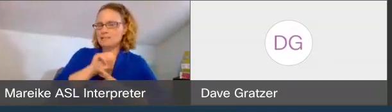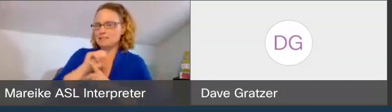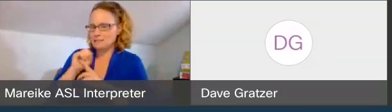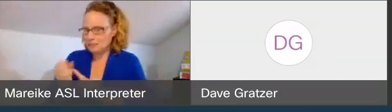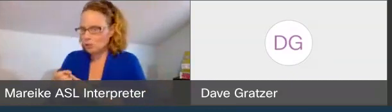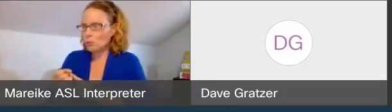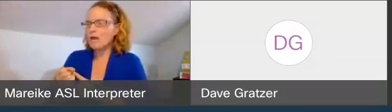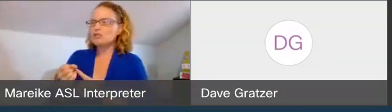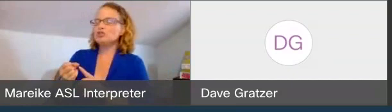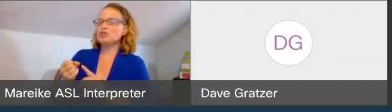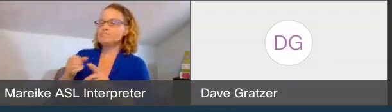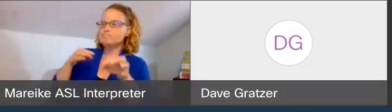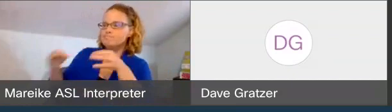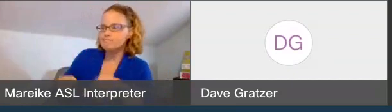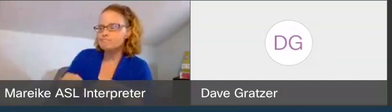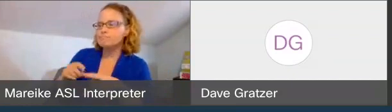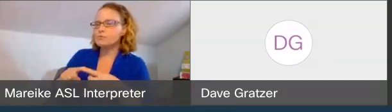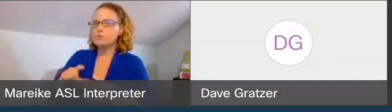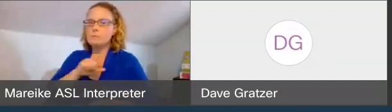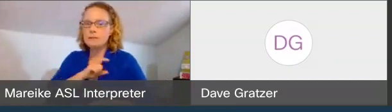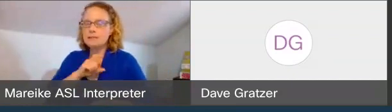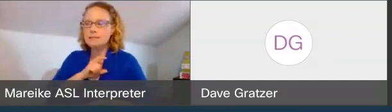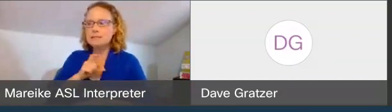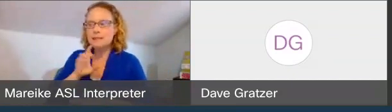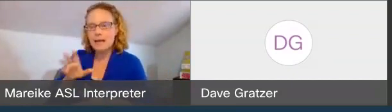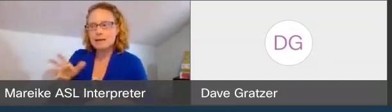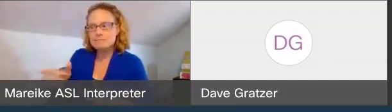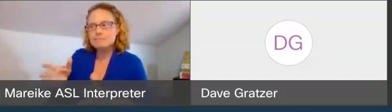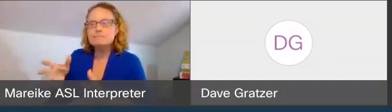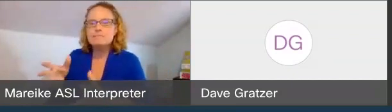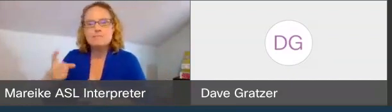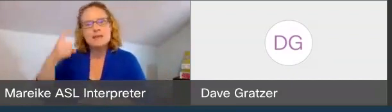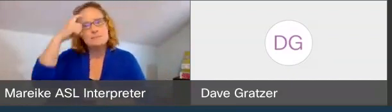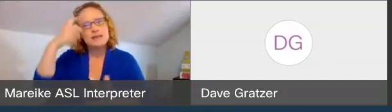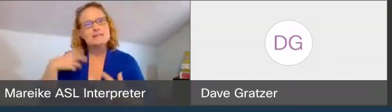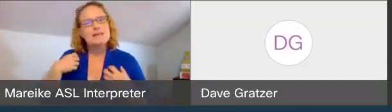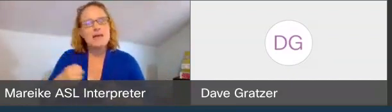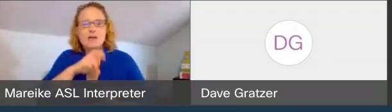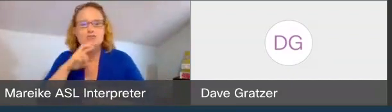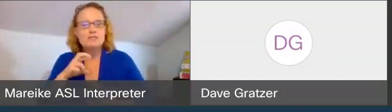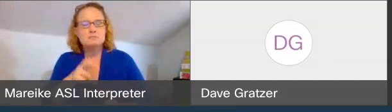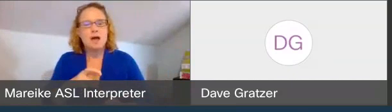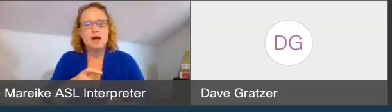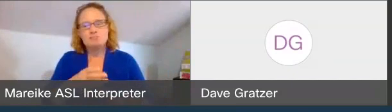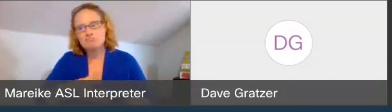for mental health response, taking the person to a psychiatric ER, instead of central booking.